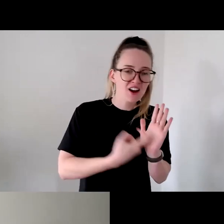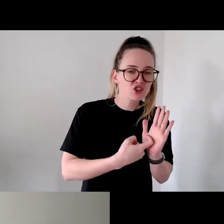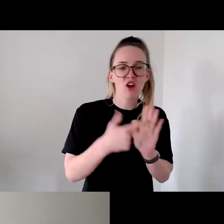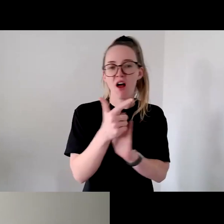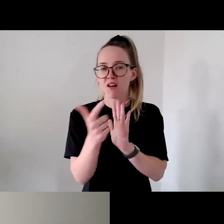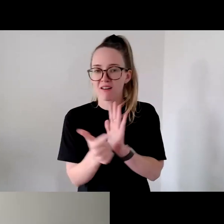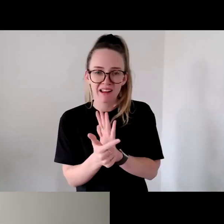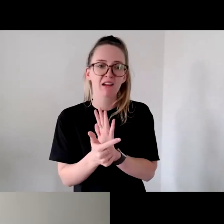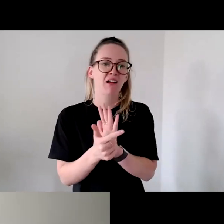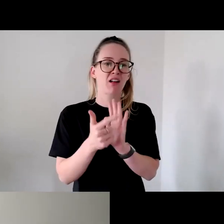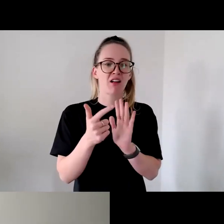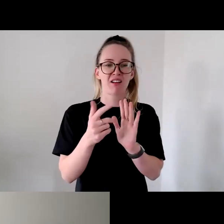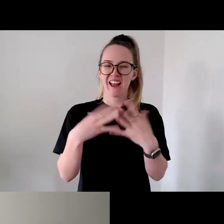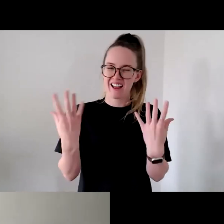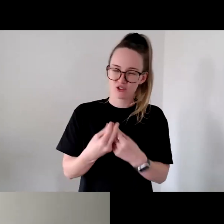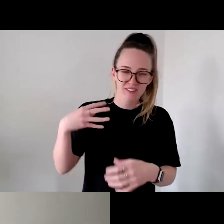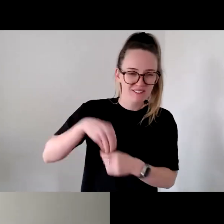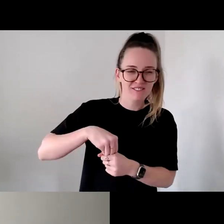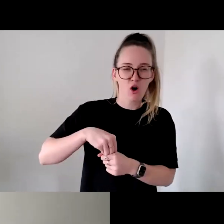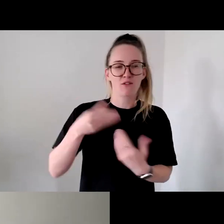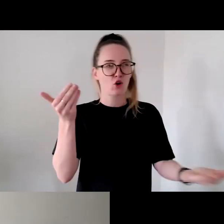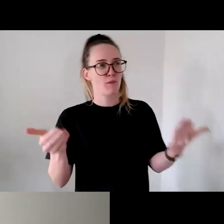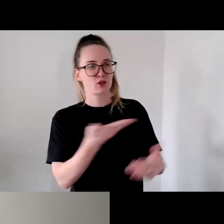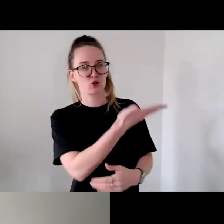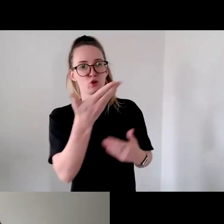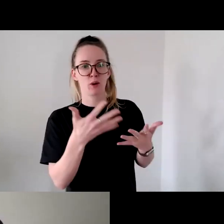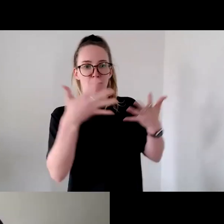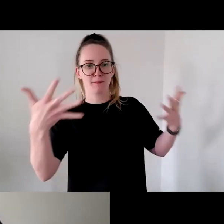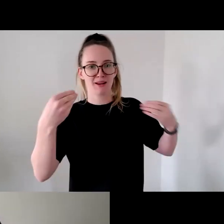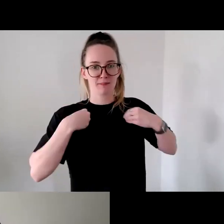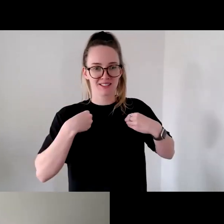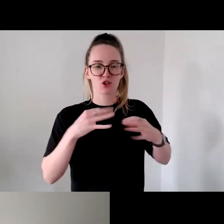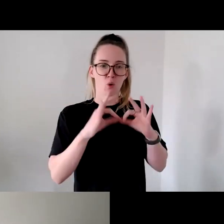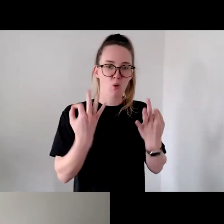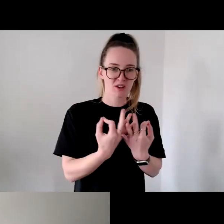particularly lots of larger organisations, particularly ones with over 100 employees